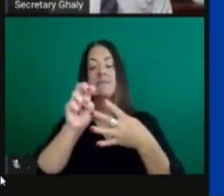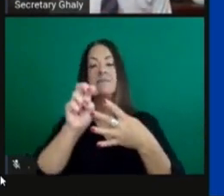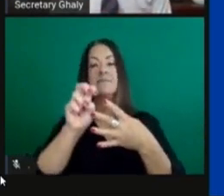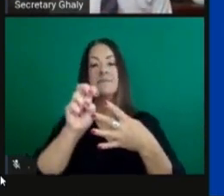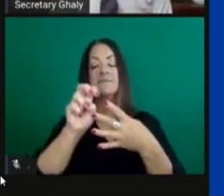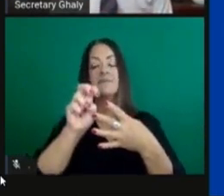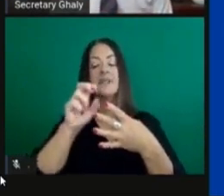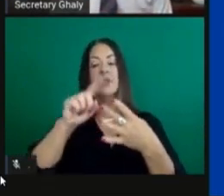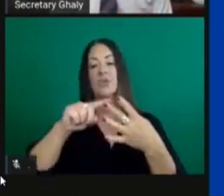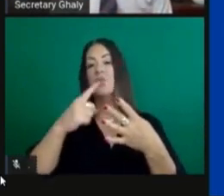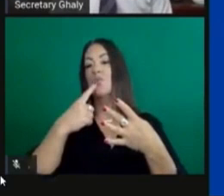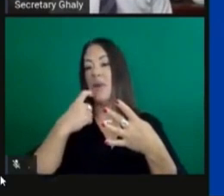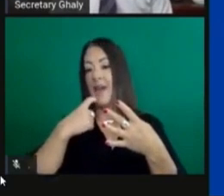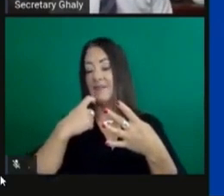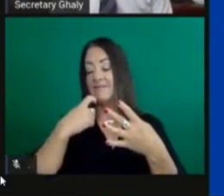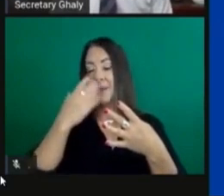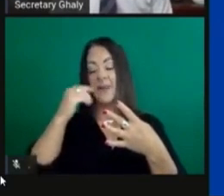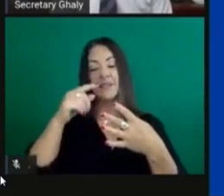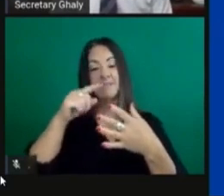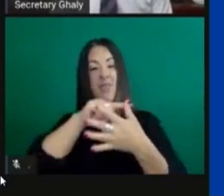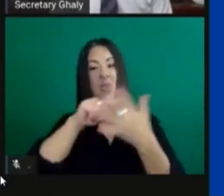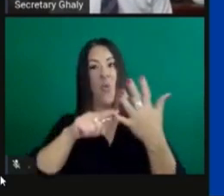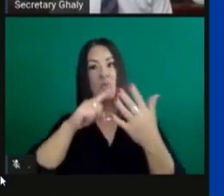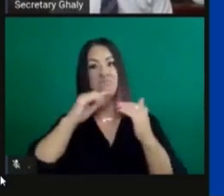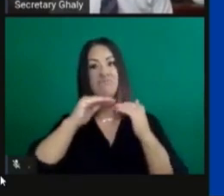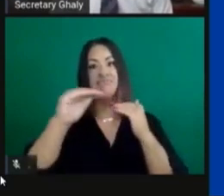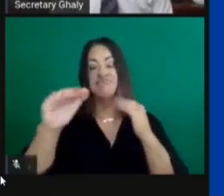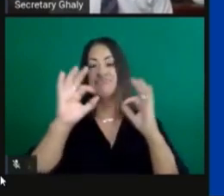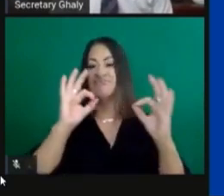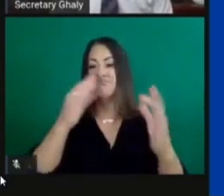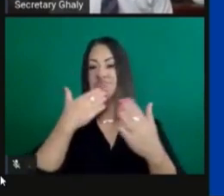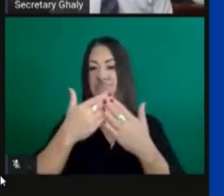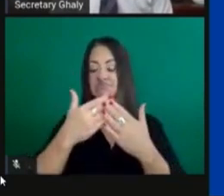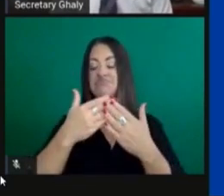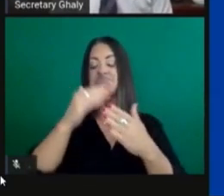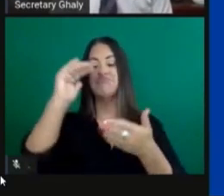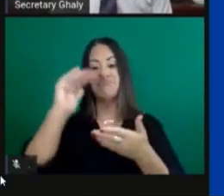OBISPO. SOLANO COUNTIES, ALL REACHING THE THRESHOLD FOR TWO CONSECUTIVE WEEKS, MOVING FROM